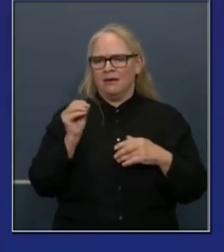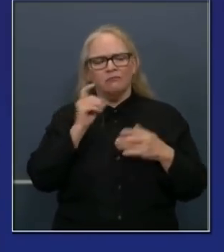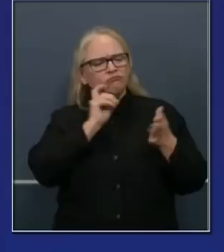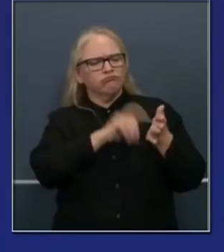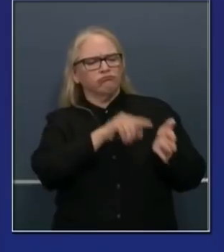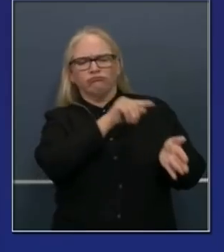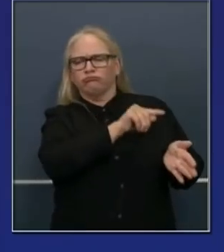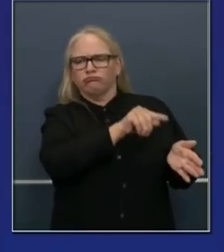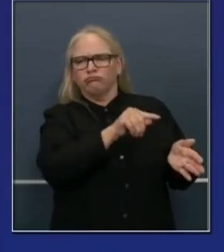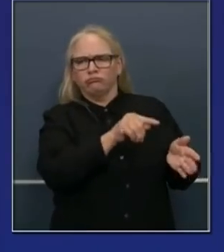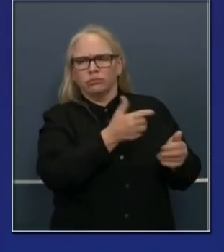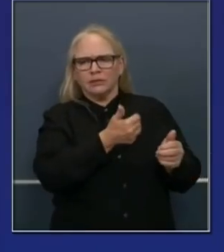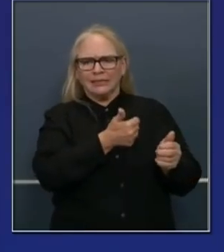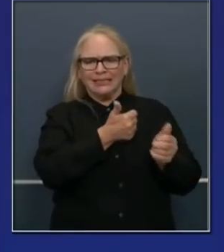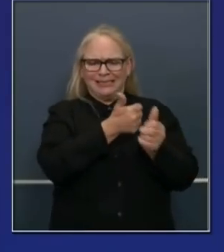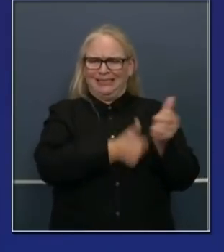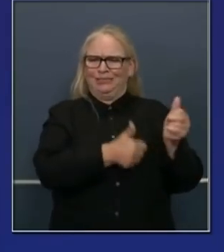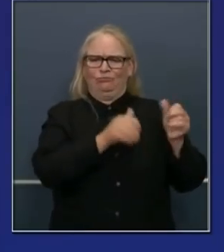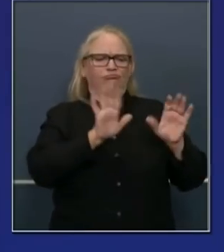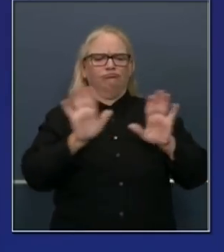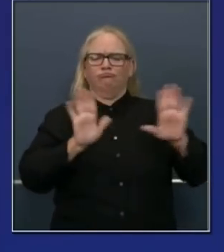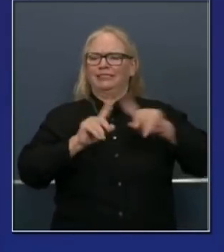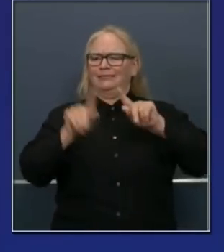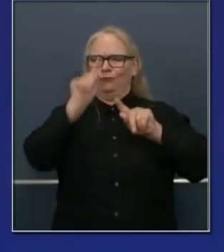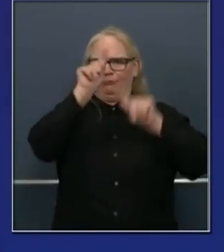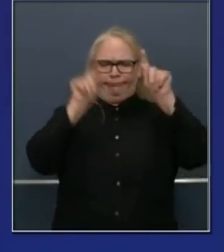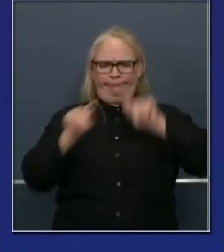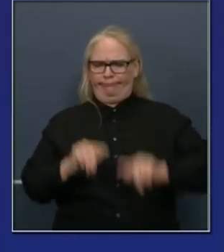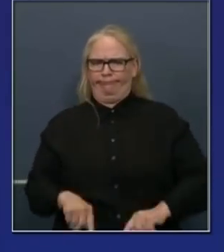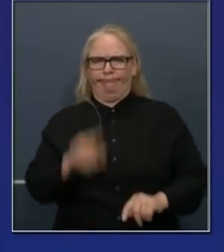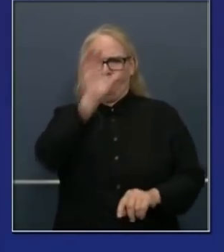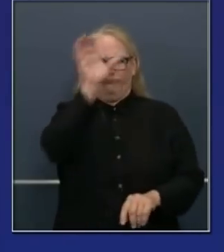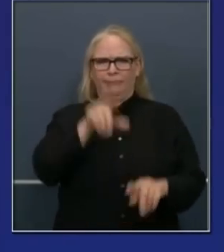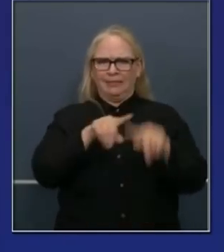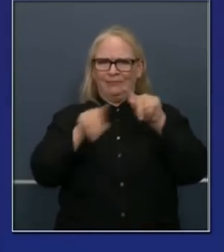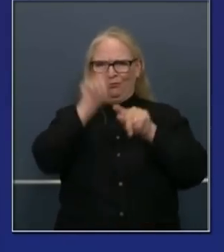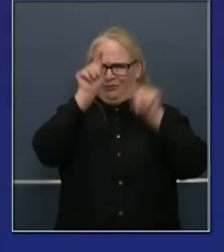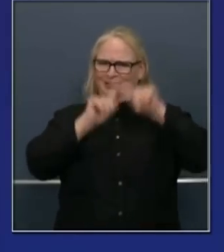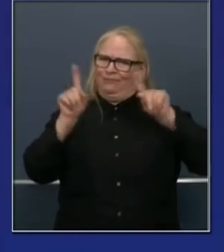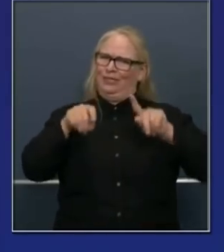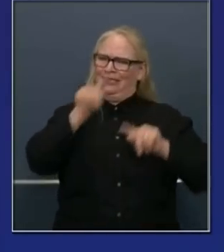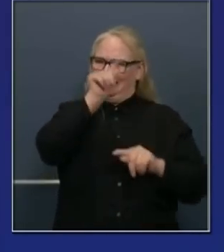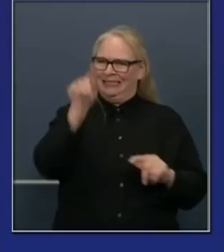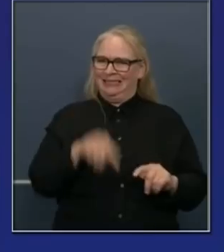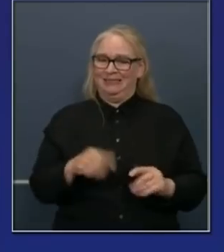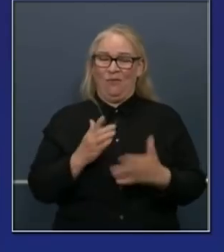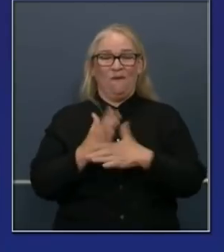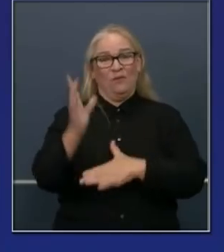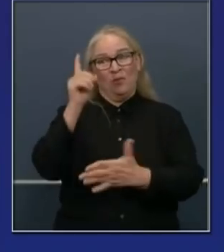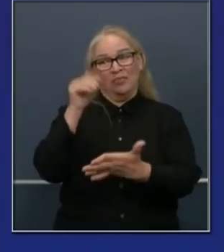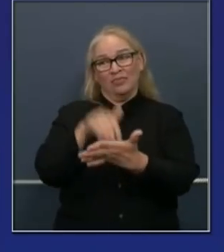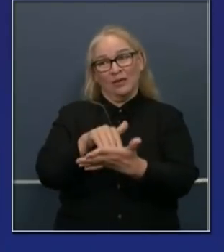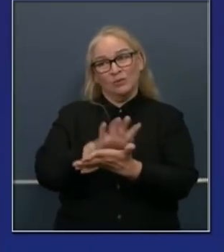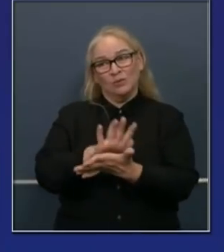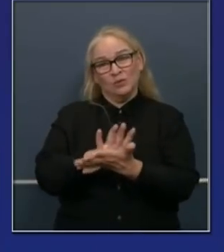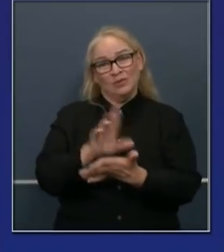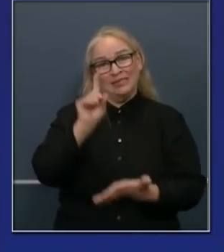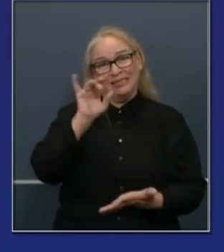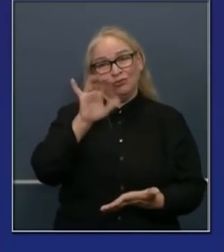WORK THROUGH WITH THE COUNTY WITH ALL THE CONDITIONS AND RECOGNIZING THE NUANCES OF THE GRAY AREAS THAT ARE PART OF A